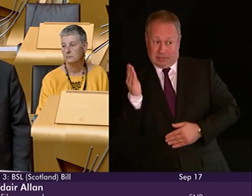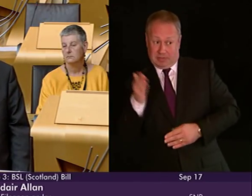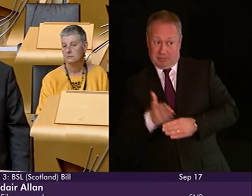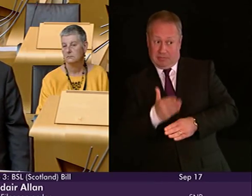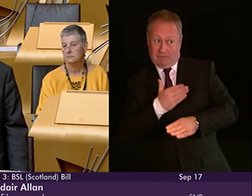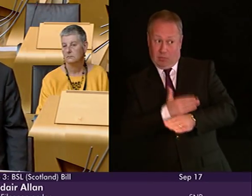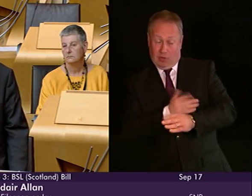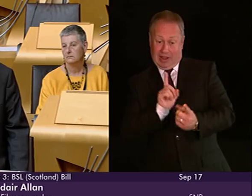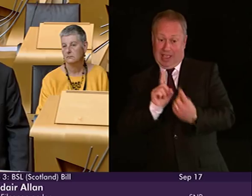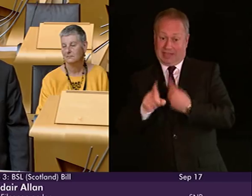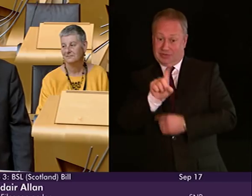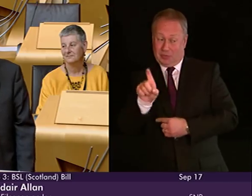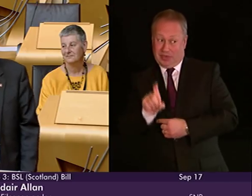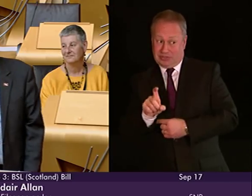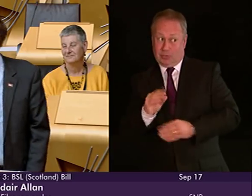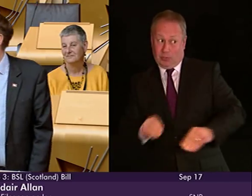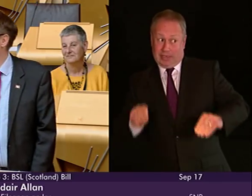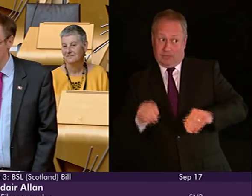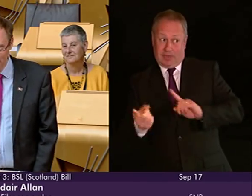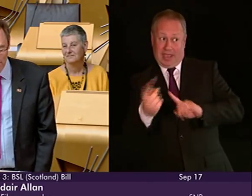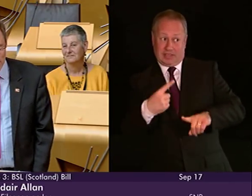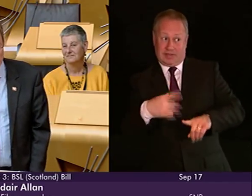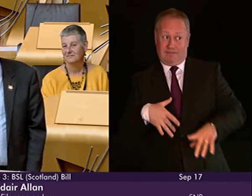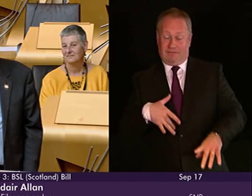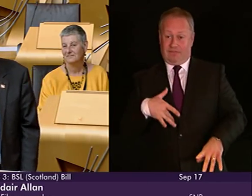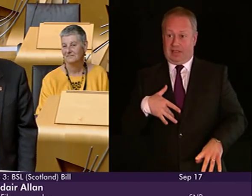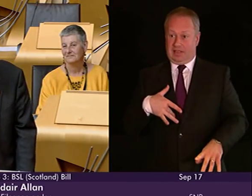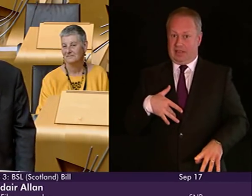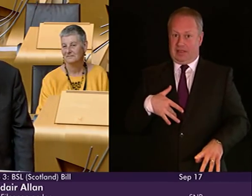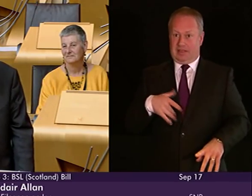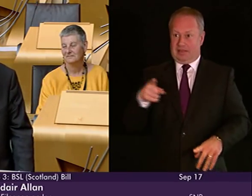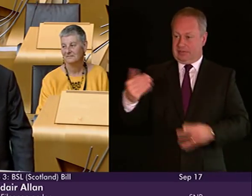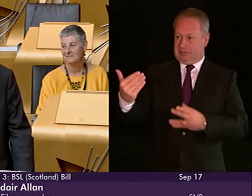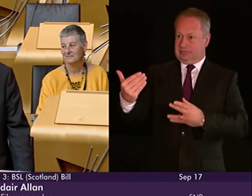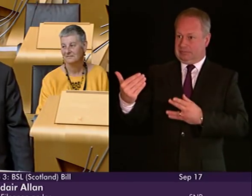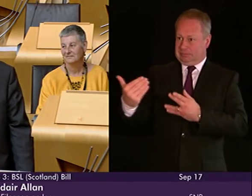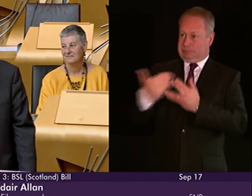me to answer her question—I feel slightly as if I have been intervened on while silent.